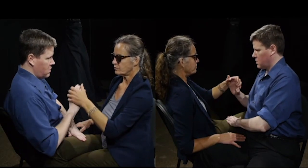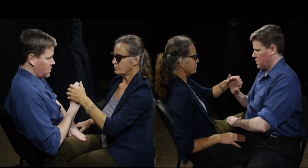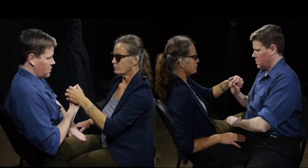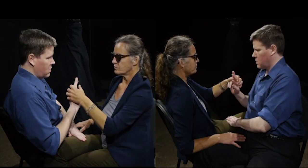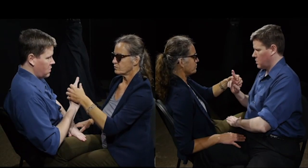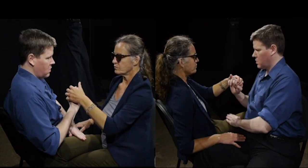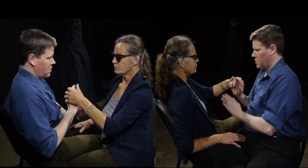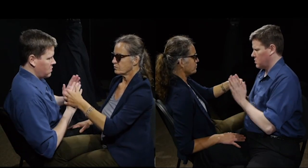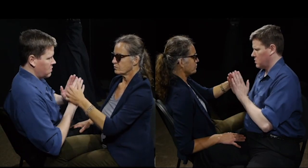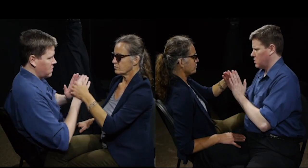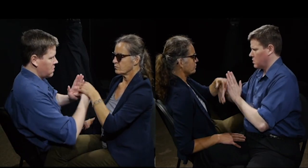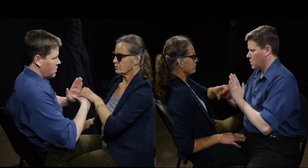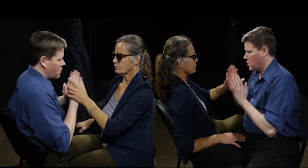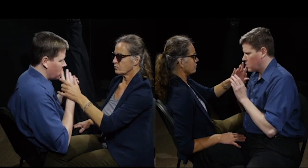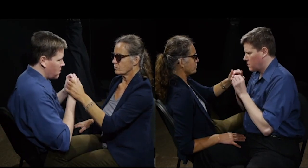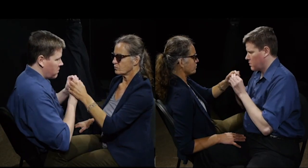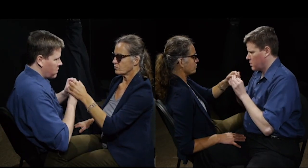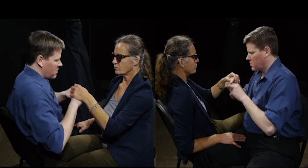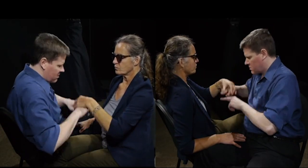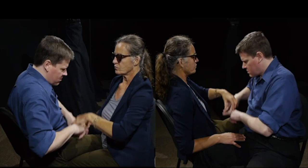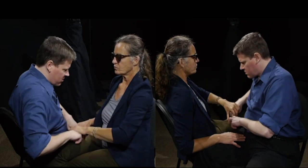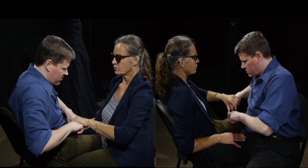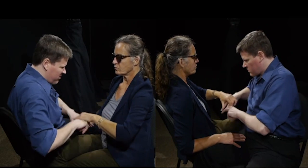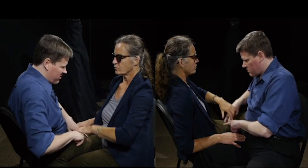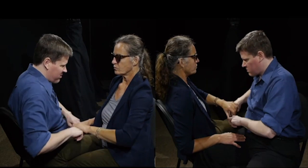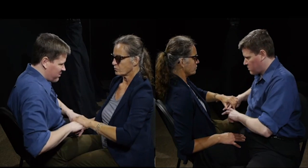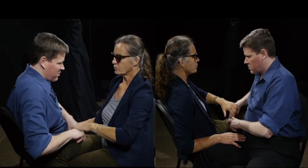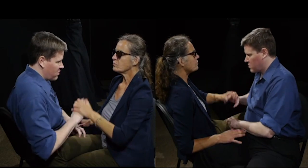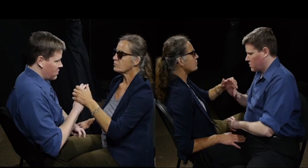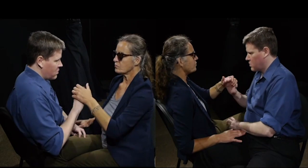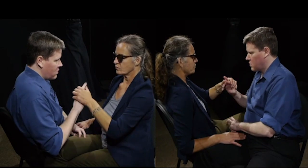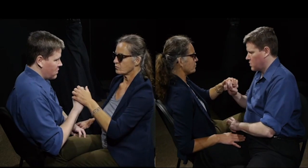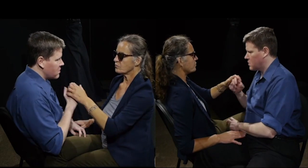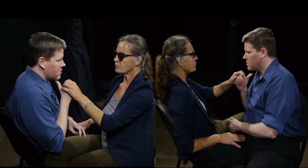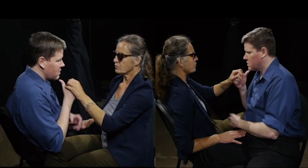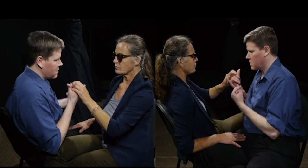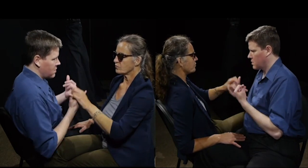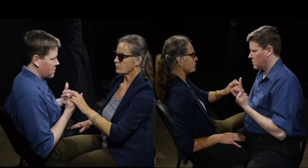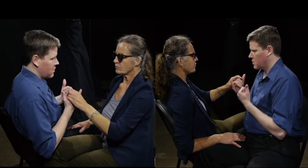The core is still shifting and changing, expanding and contracting,